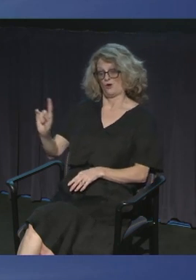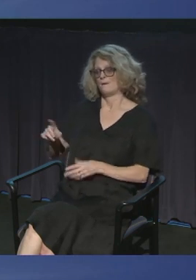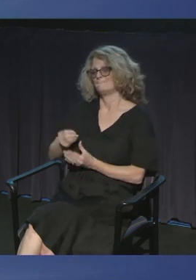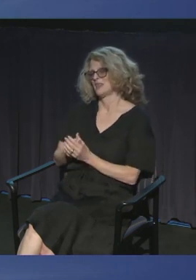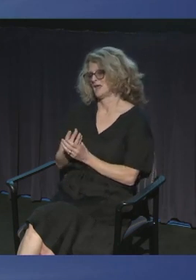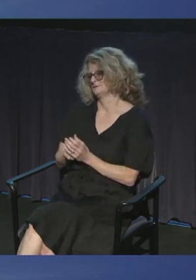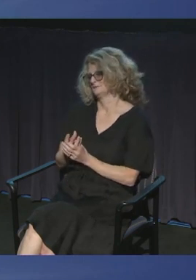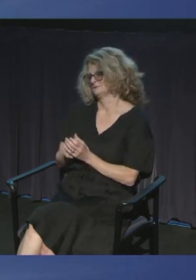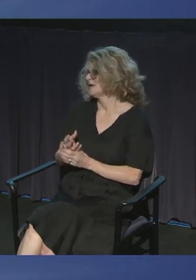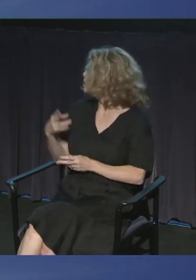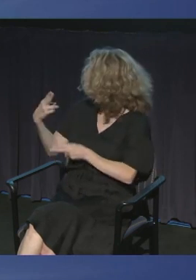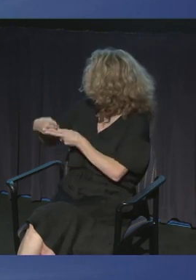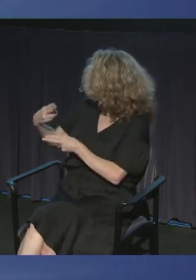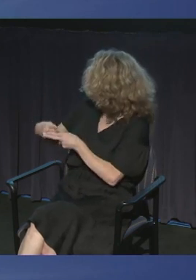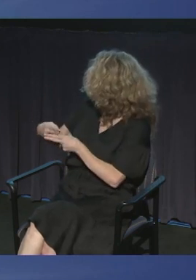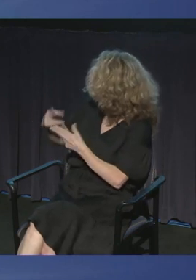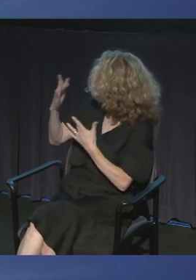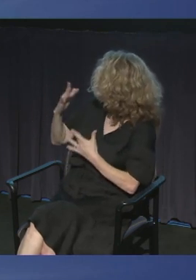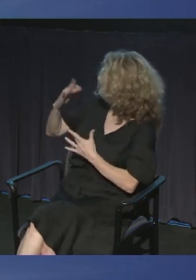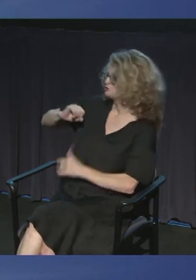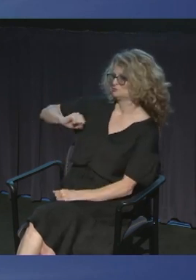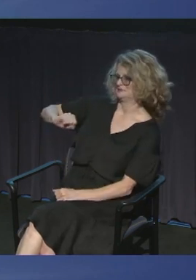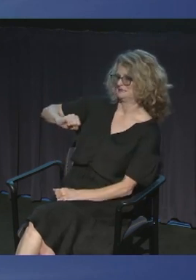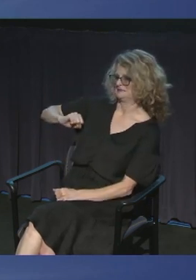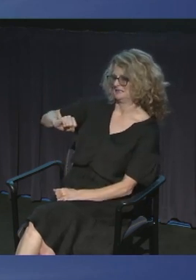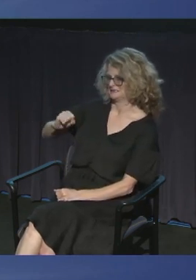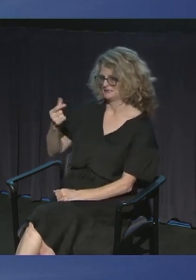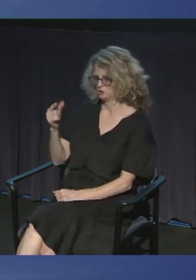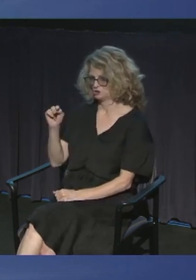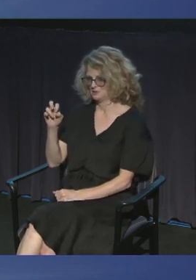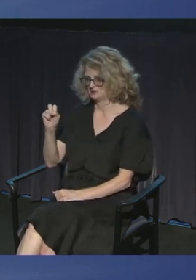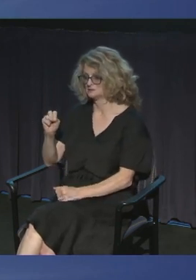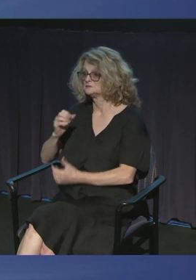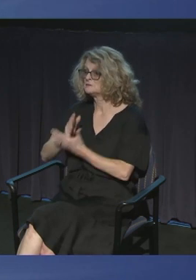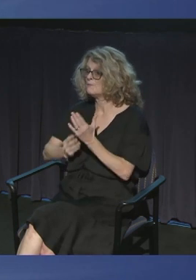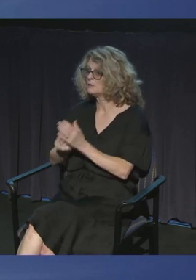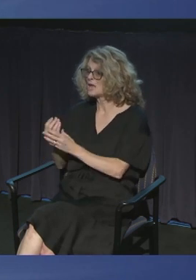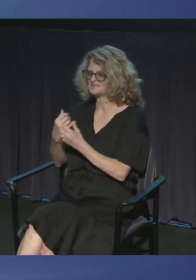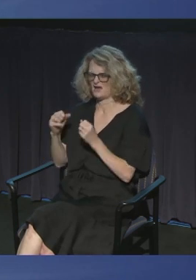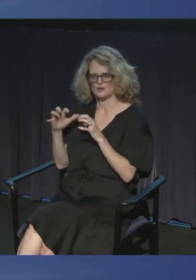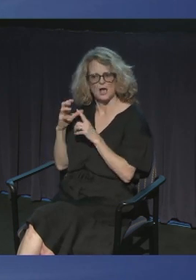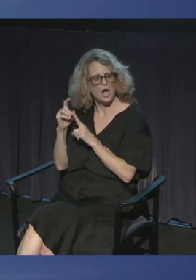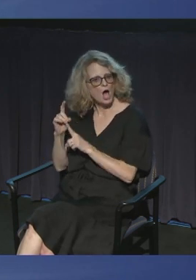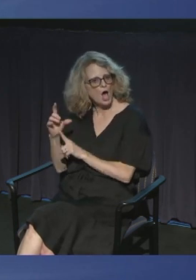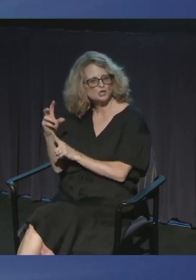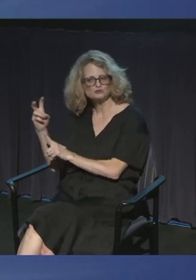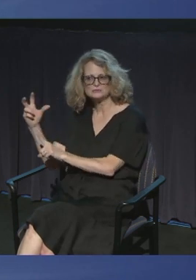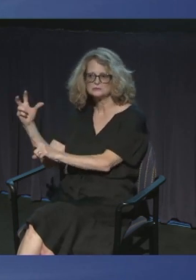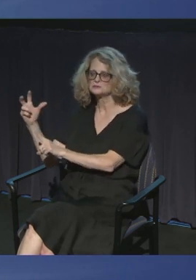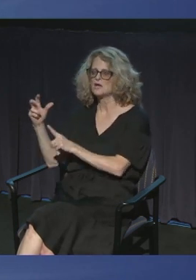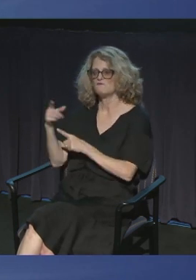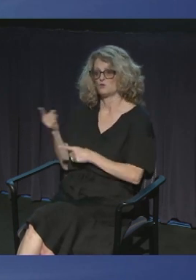PLANTS CALLED DISEASE RESISTANCE GENES, AND SOME PLANTS HAVE HUNDREDS OF THESE GENES AND THEY ARE MOSTLY TO